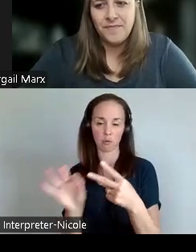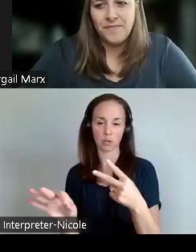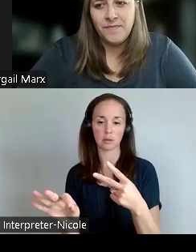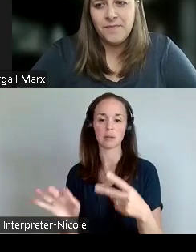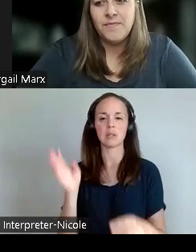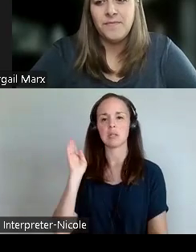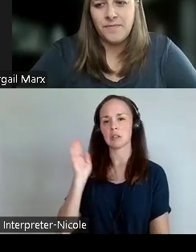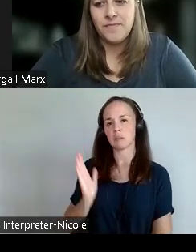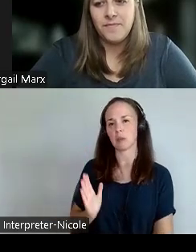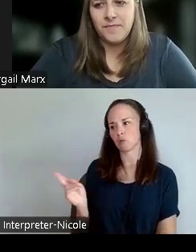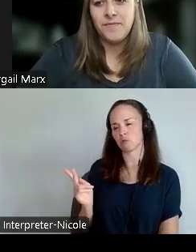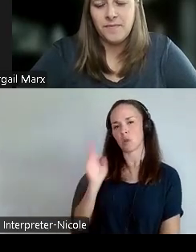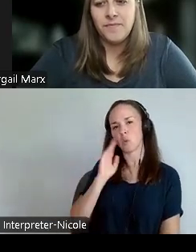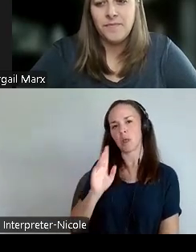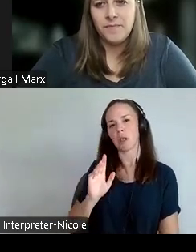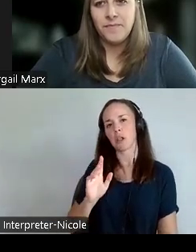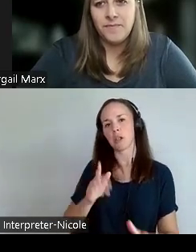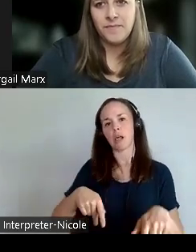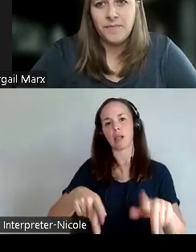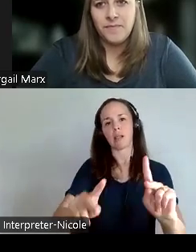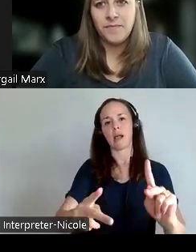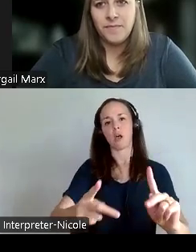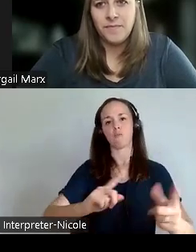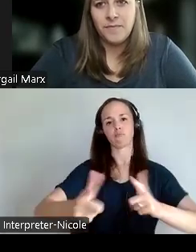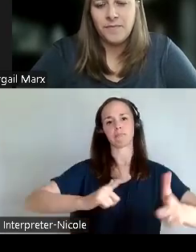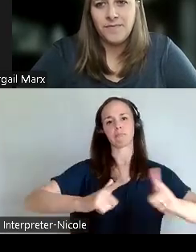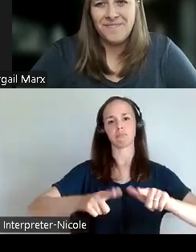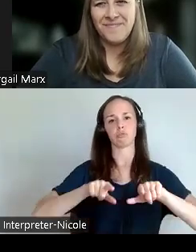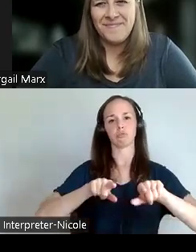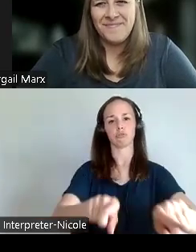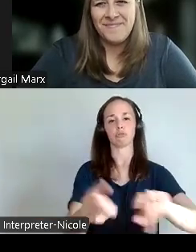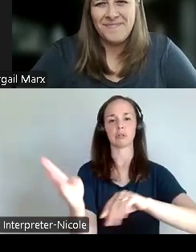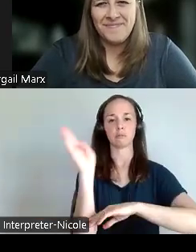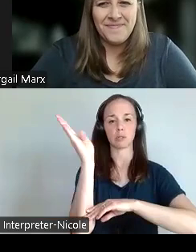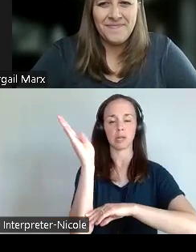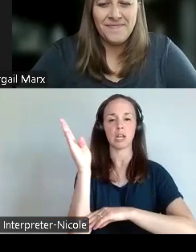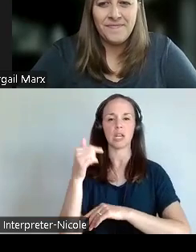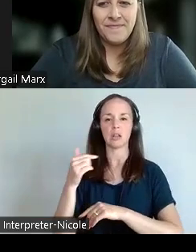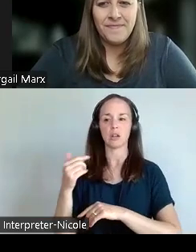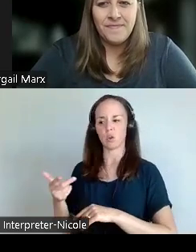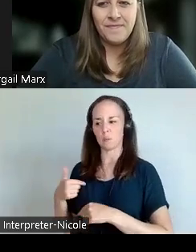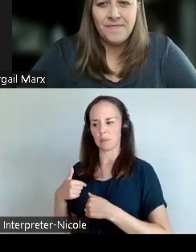and they'll be monitoring chat as will I, so we can let you get your questions out while